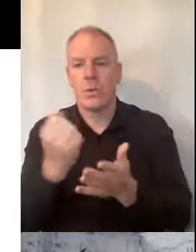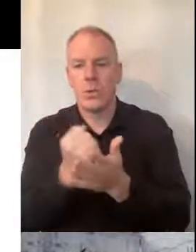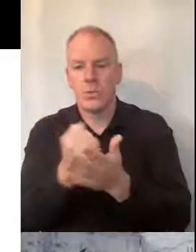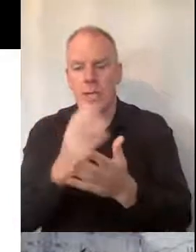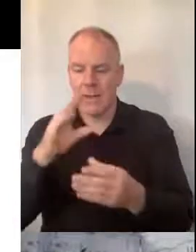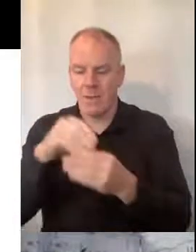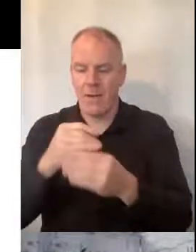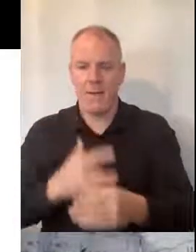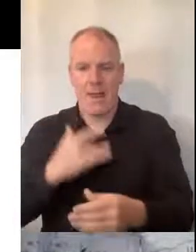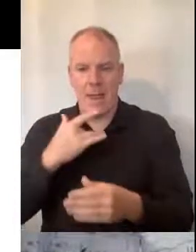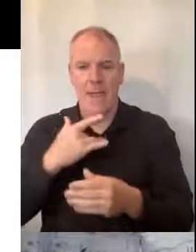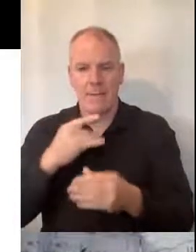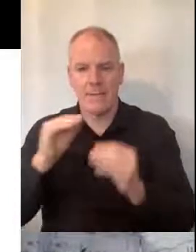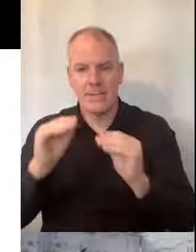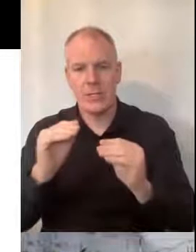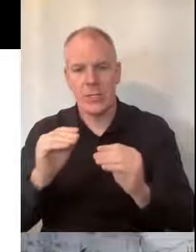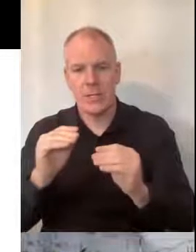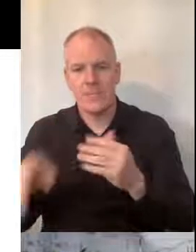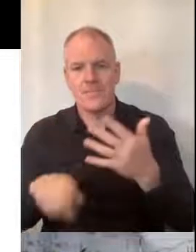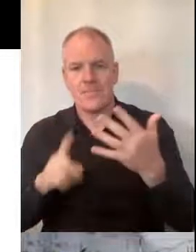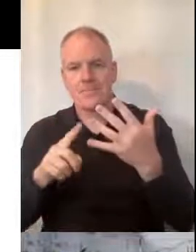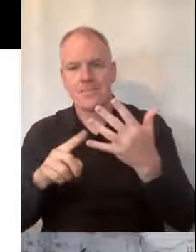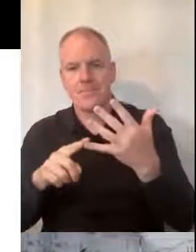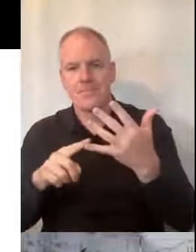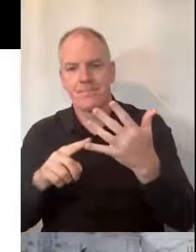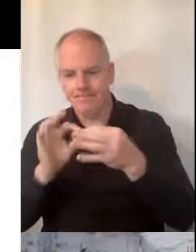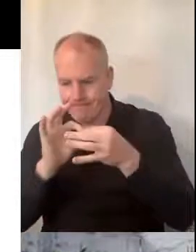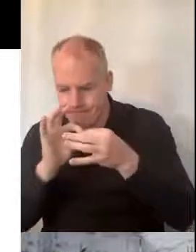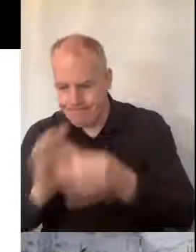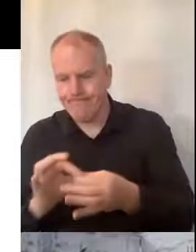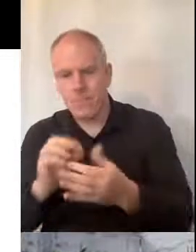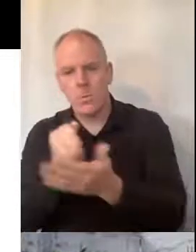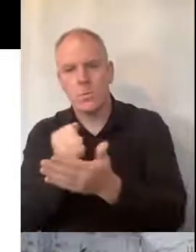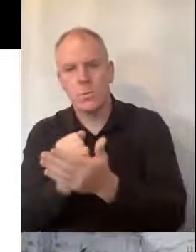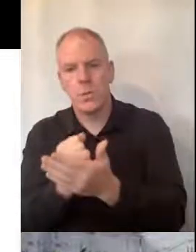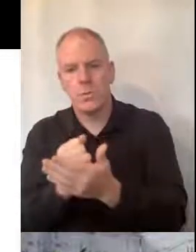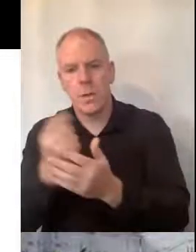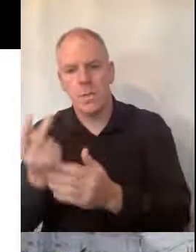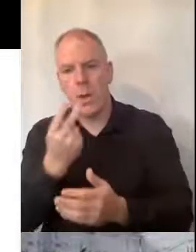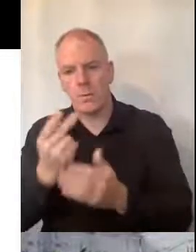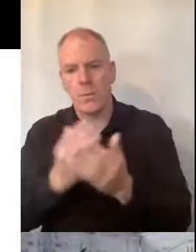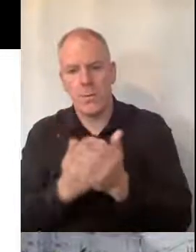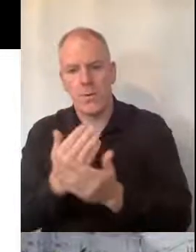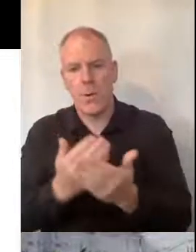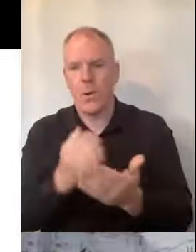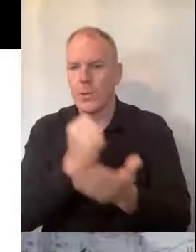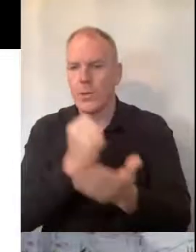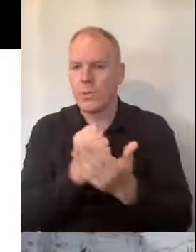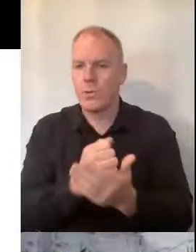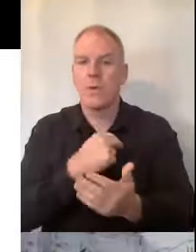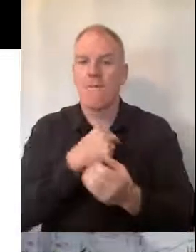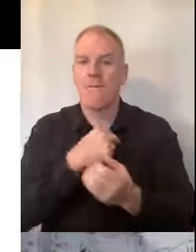in live sessions and embed student partnership to learner voice and choice. So that's just to give our staff kind